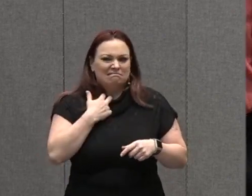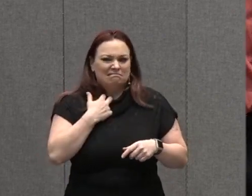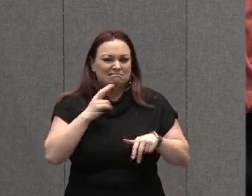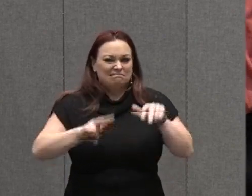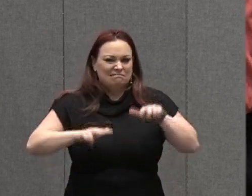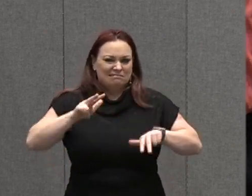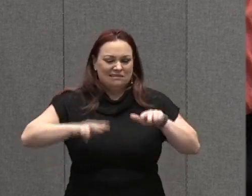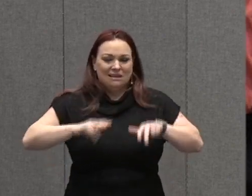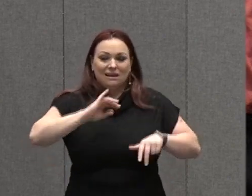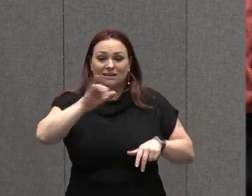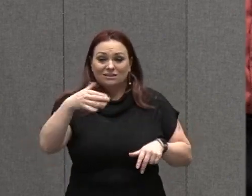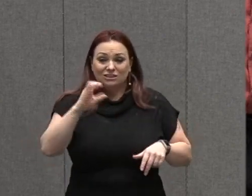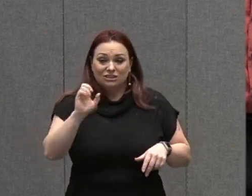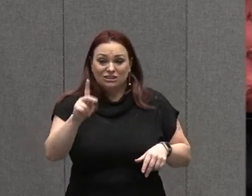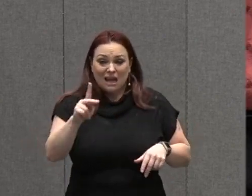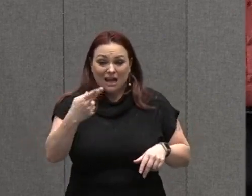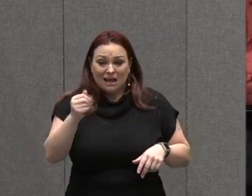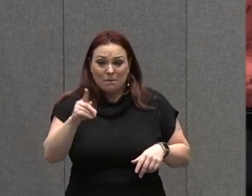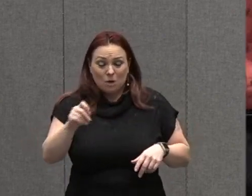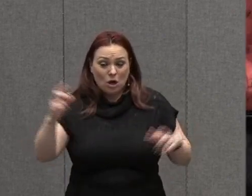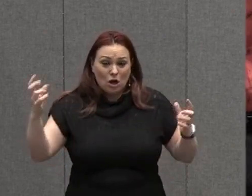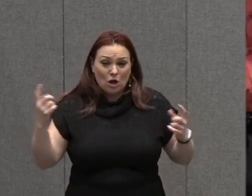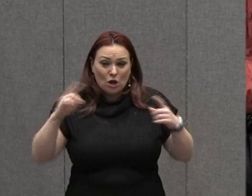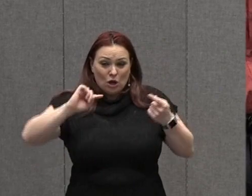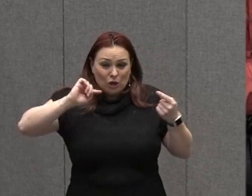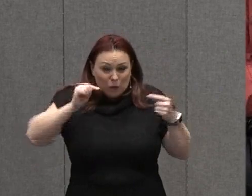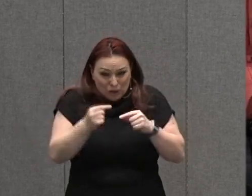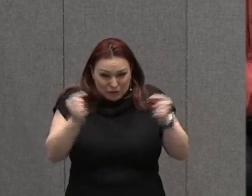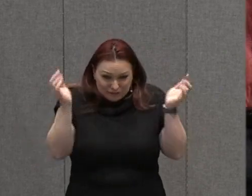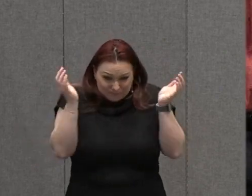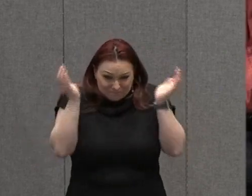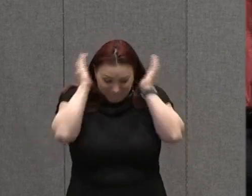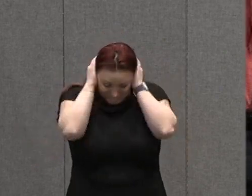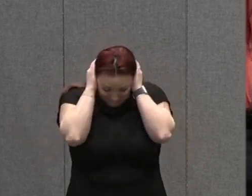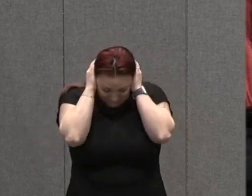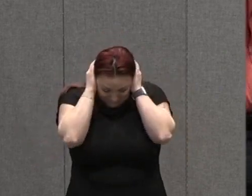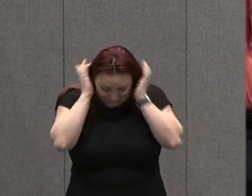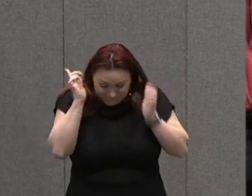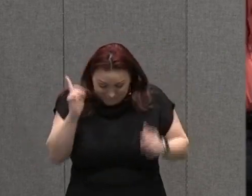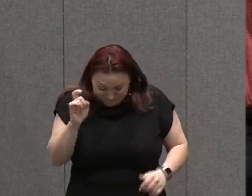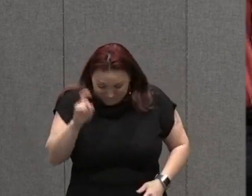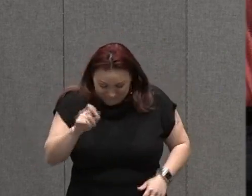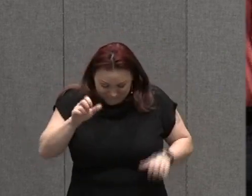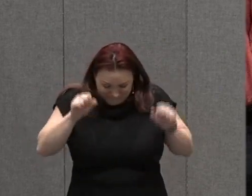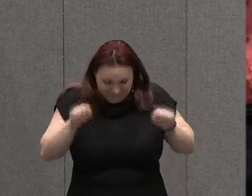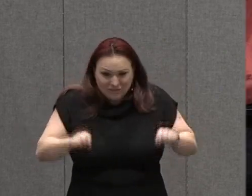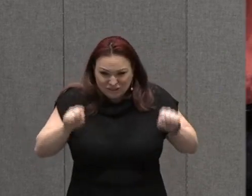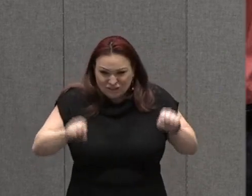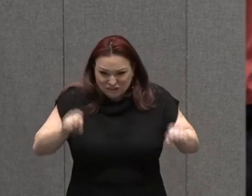The jackhammer hurts my ears. I put my hands over my ears as we walk by dak-dak-dak-dak-dak